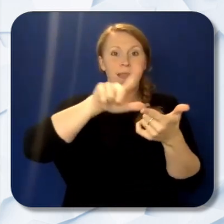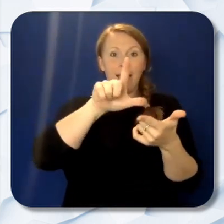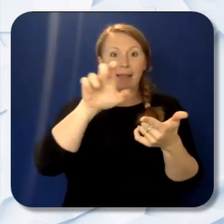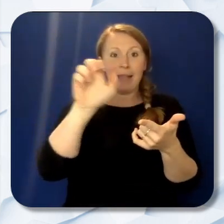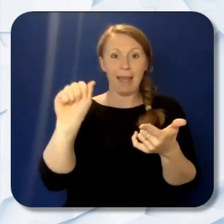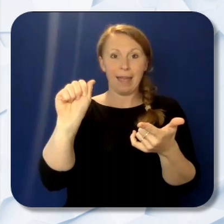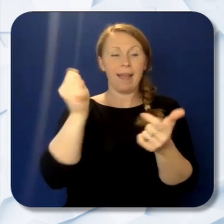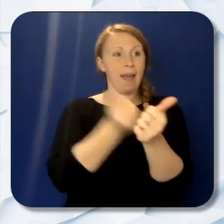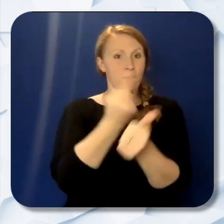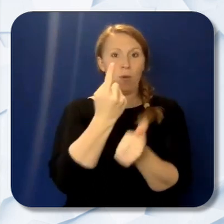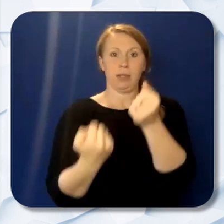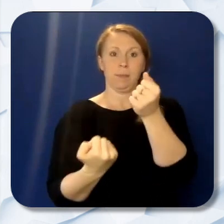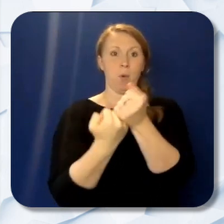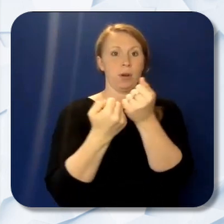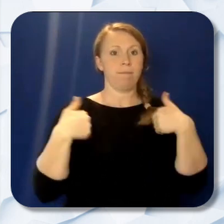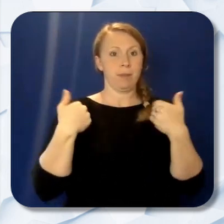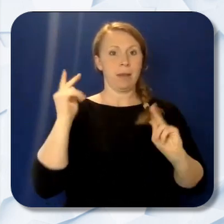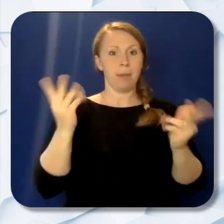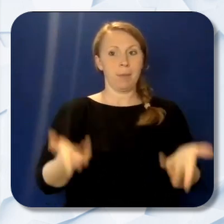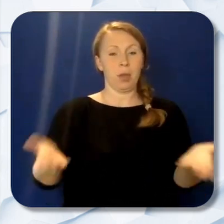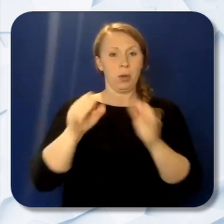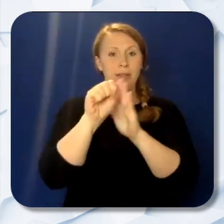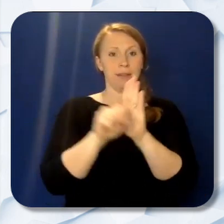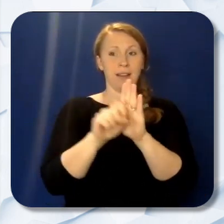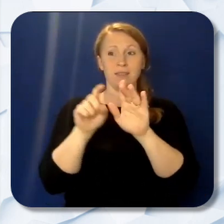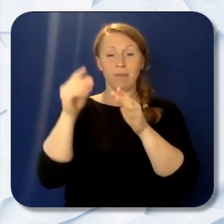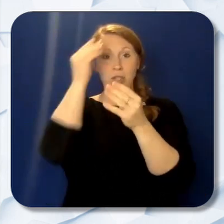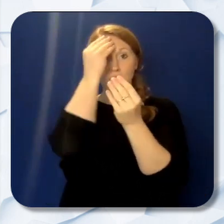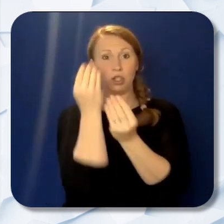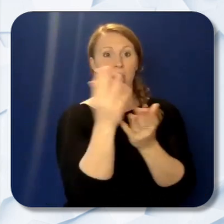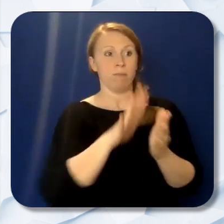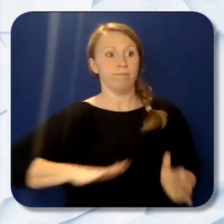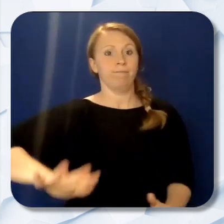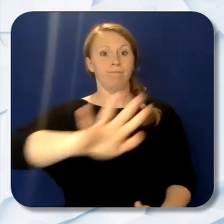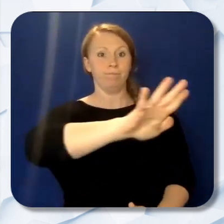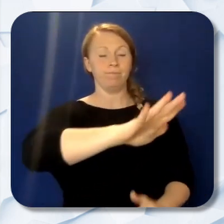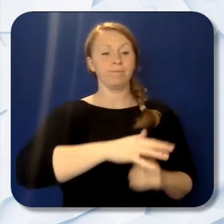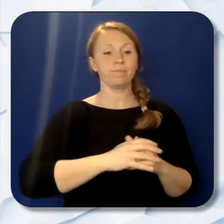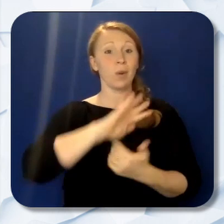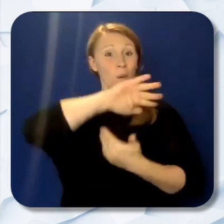throughout the State, and sharing far and wide. We will have this information uh up on our CDE